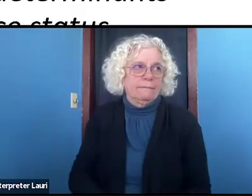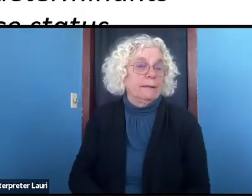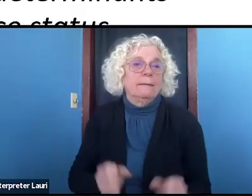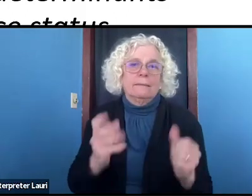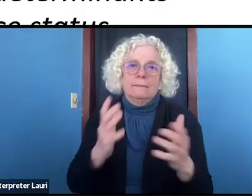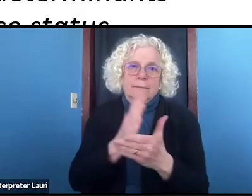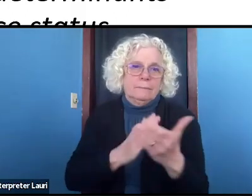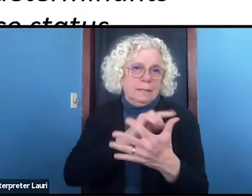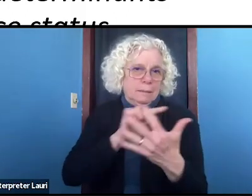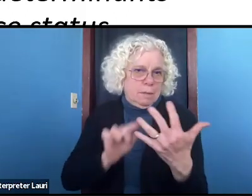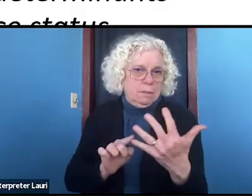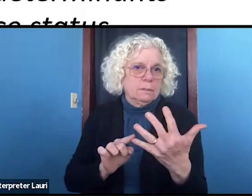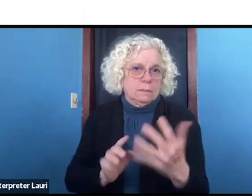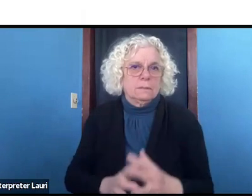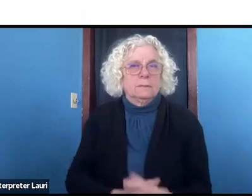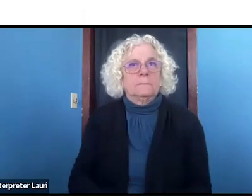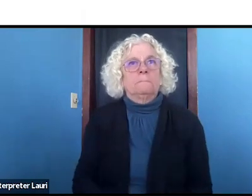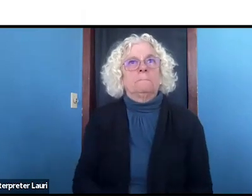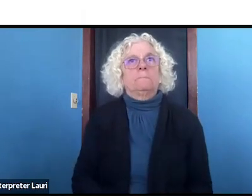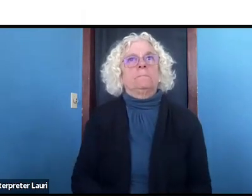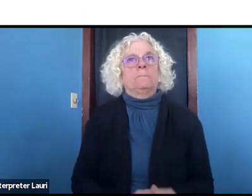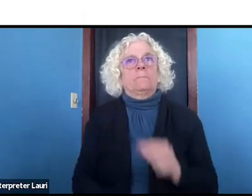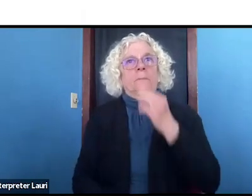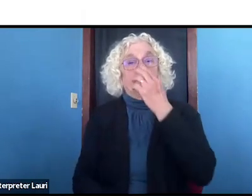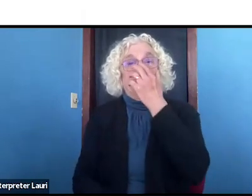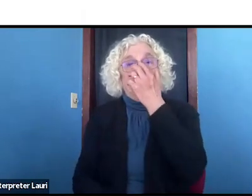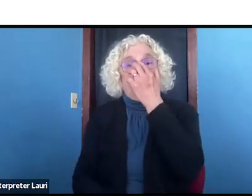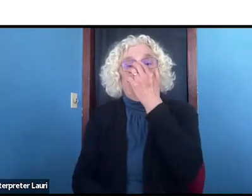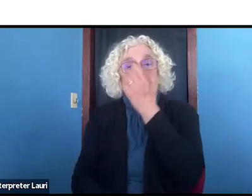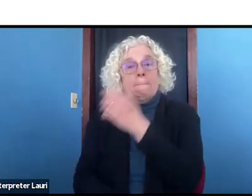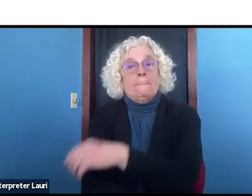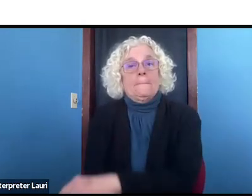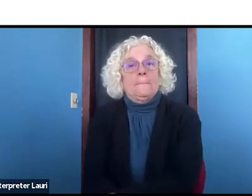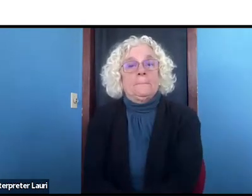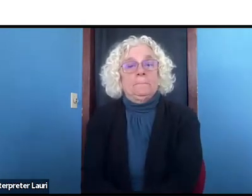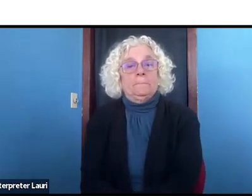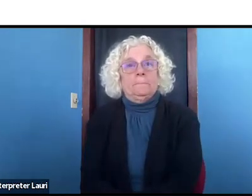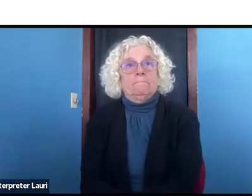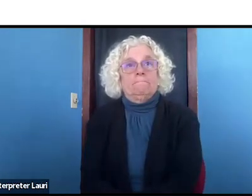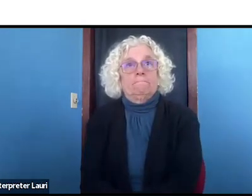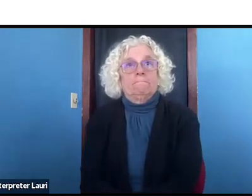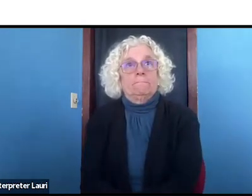Next slide. Now I do want to